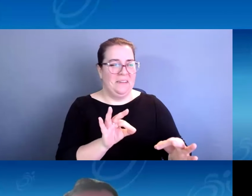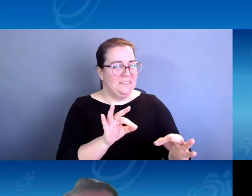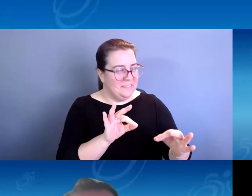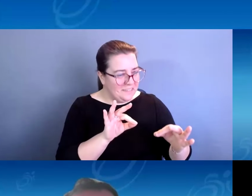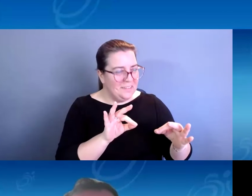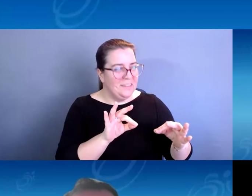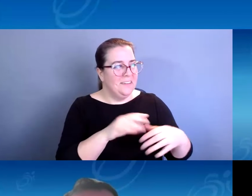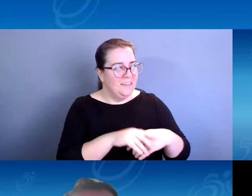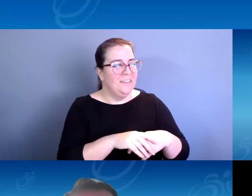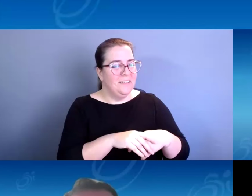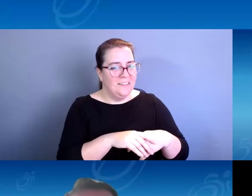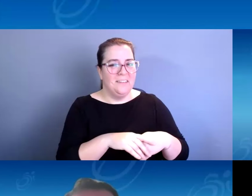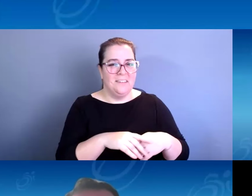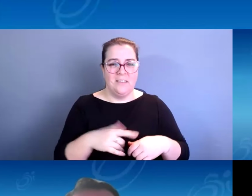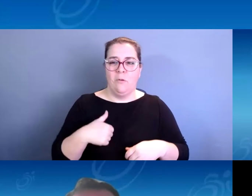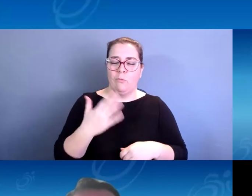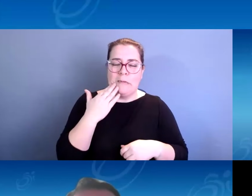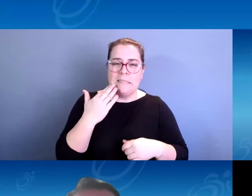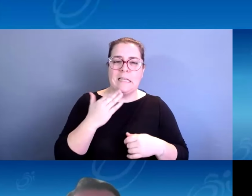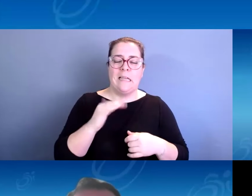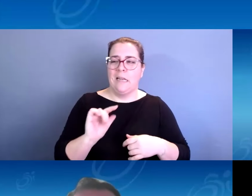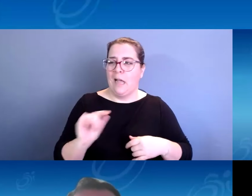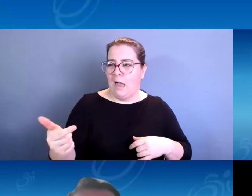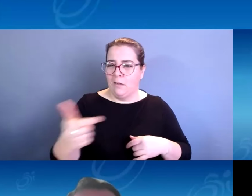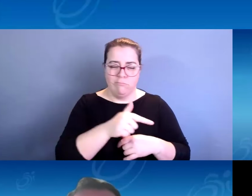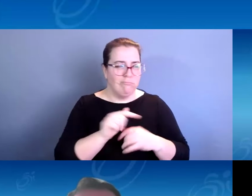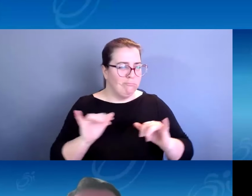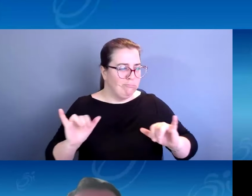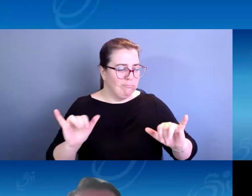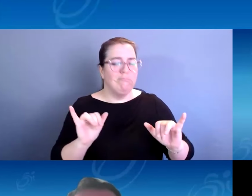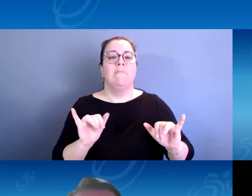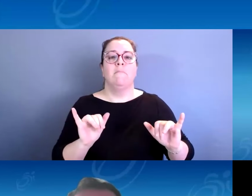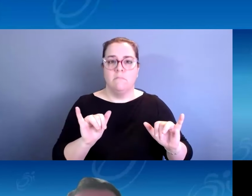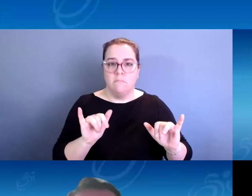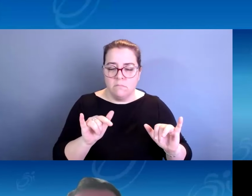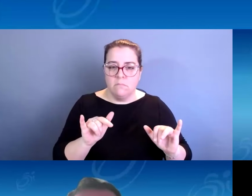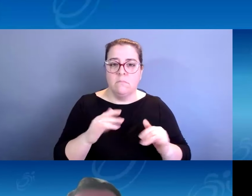And really, you know, this final question would be solved